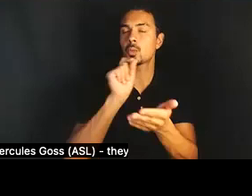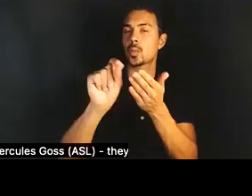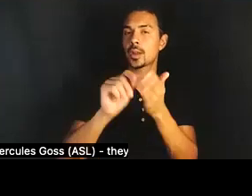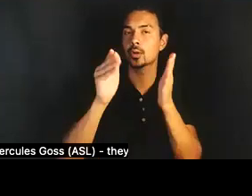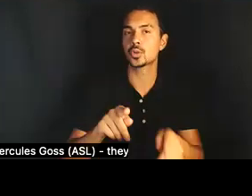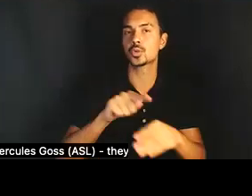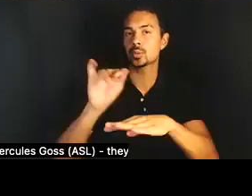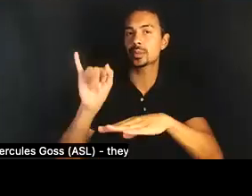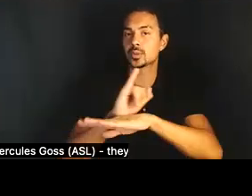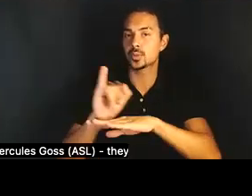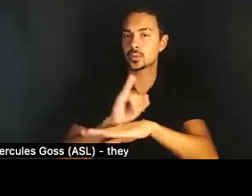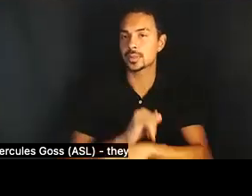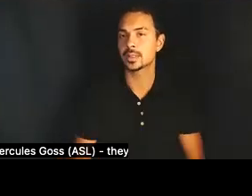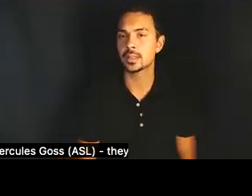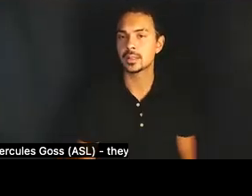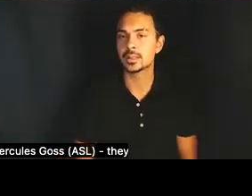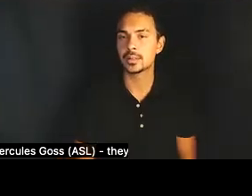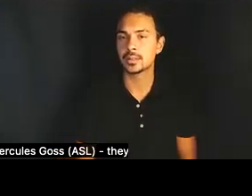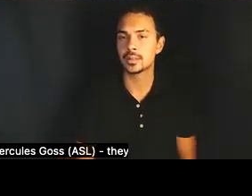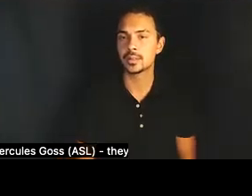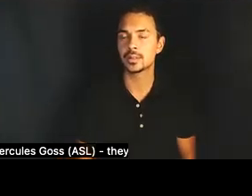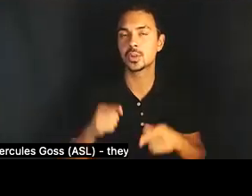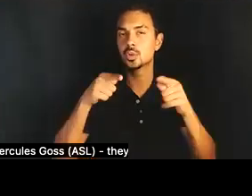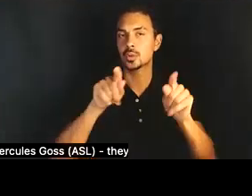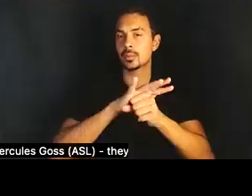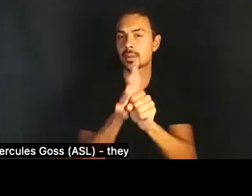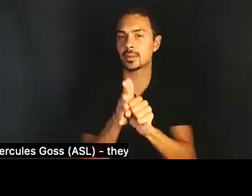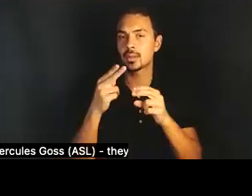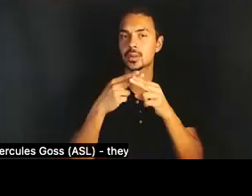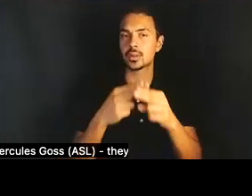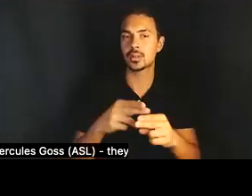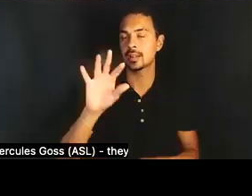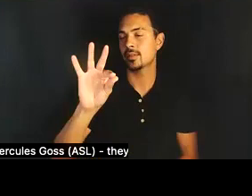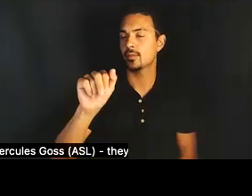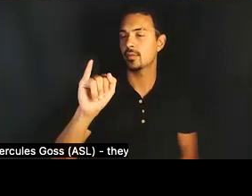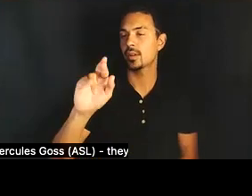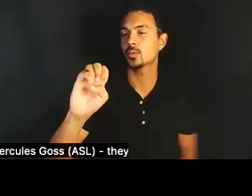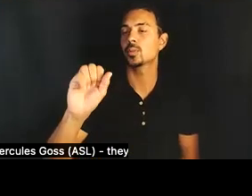raters into the industry. Especially during the pandemic,